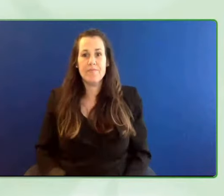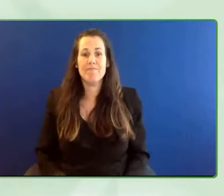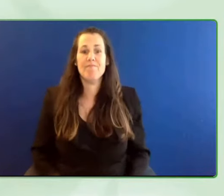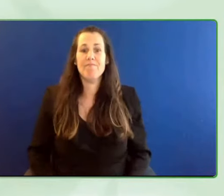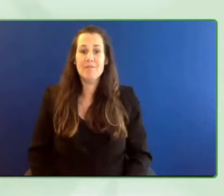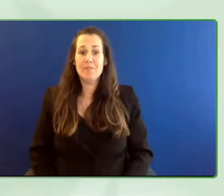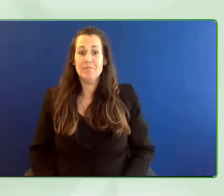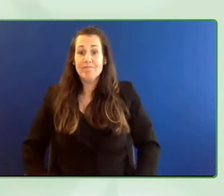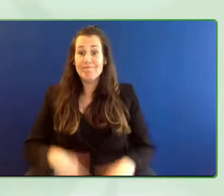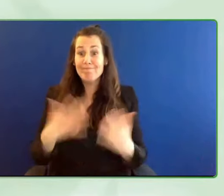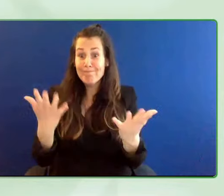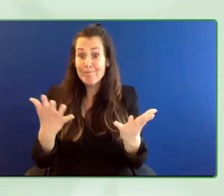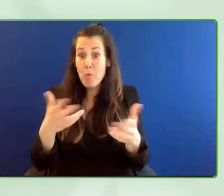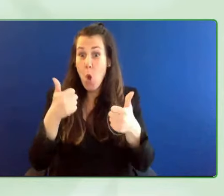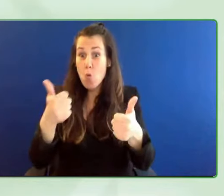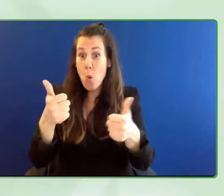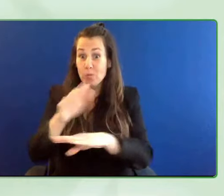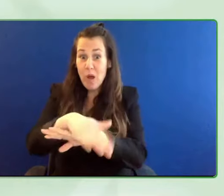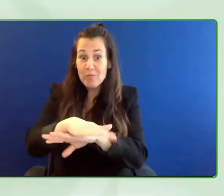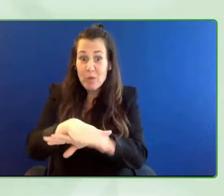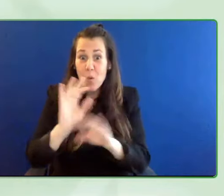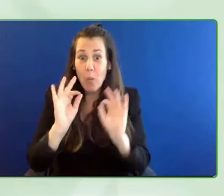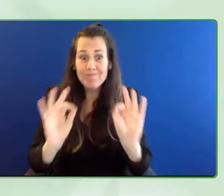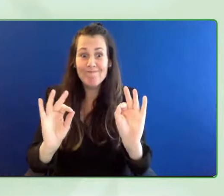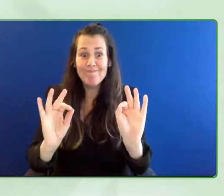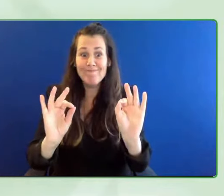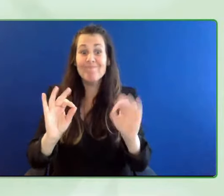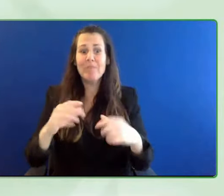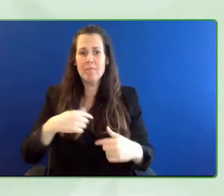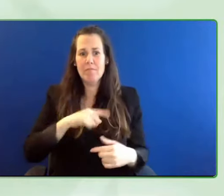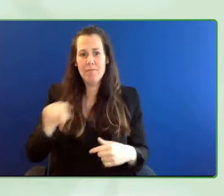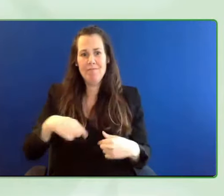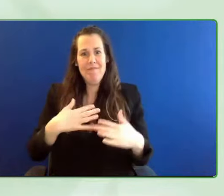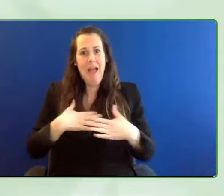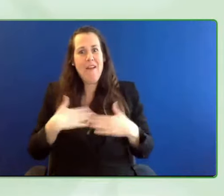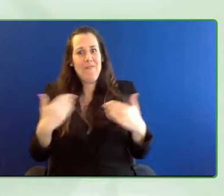fireside chat with two outstanding representatives.